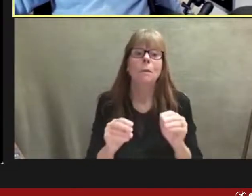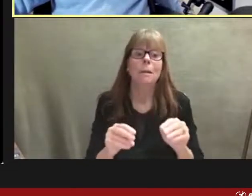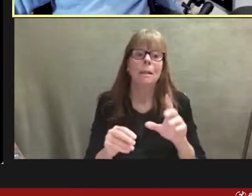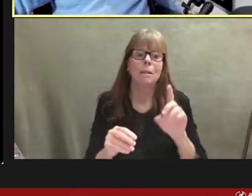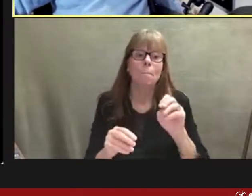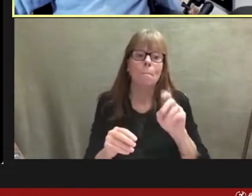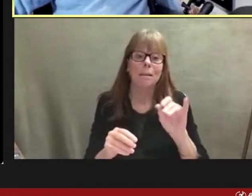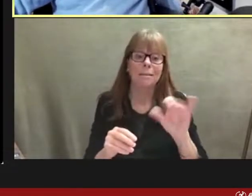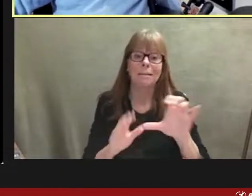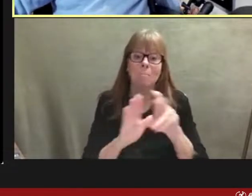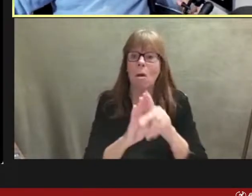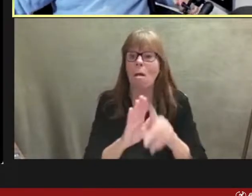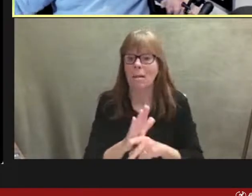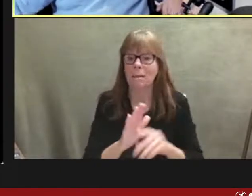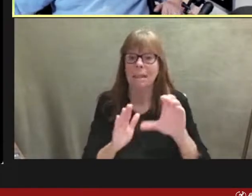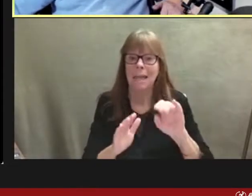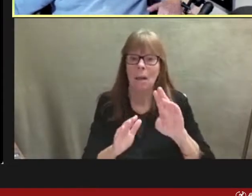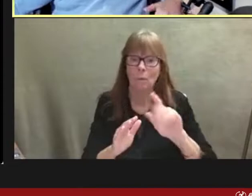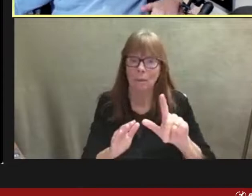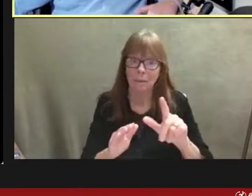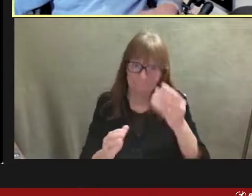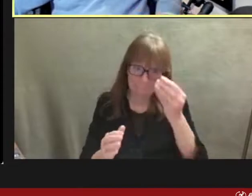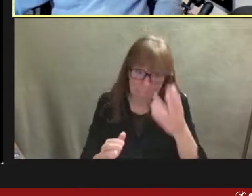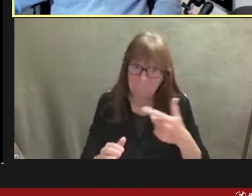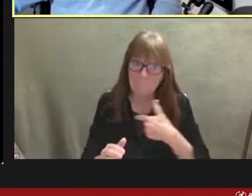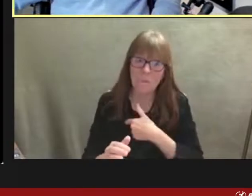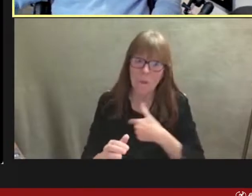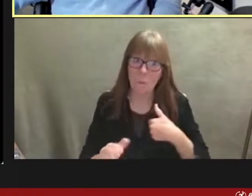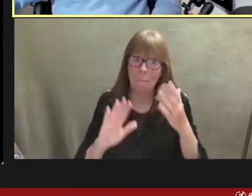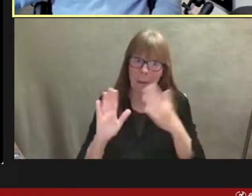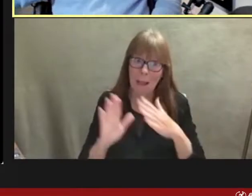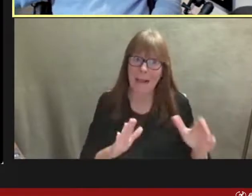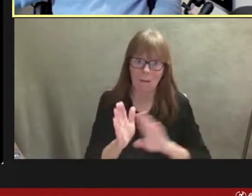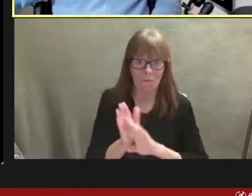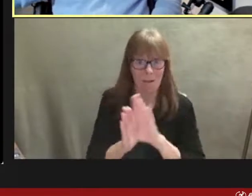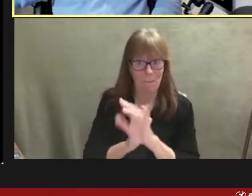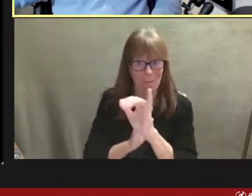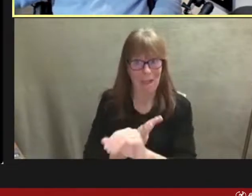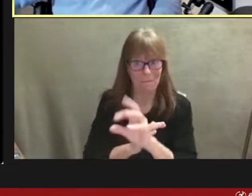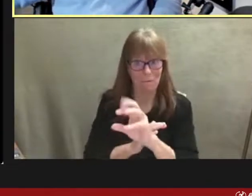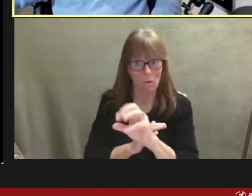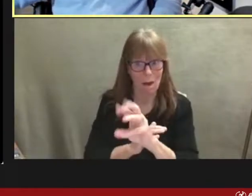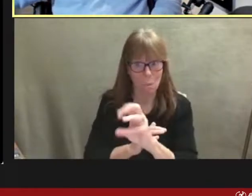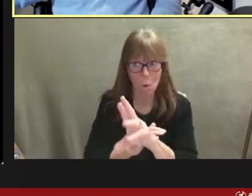to inform them of our intent to develop the framework and reviewed its initial rough outline.